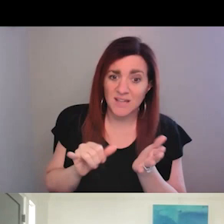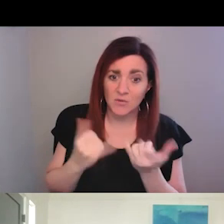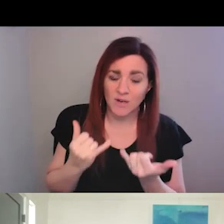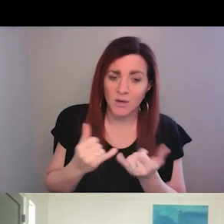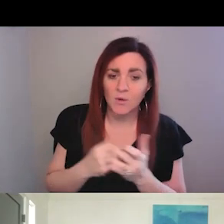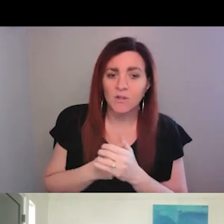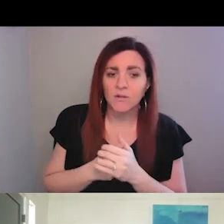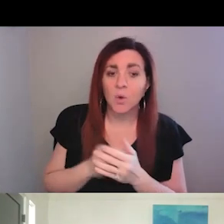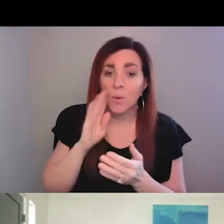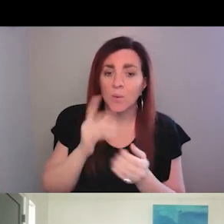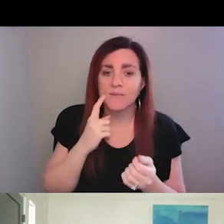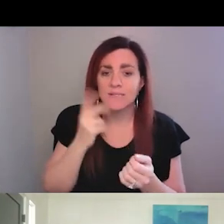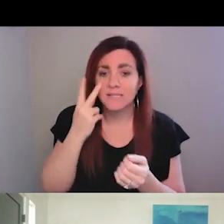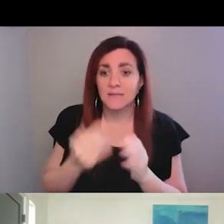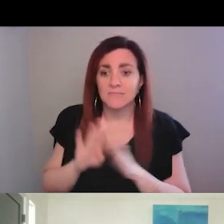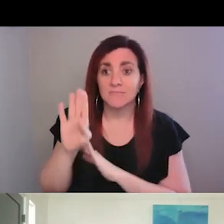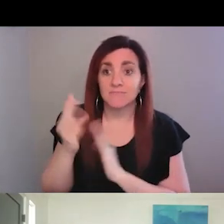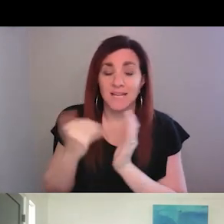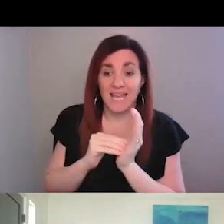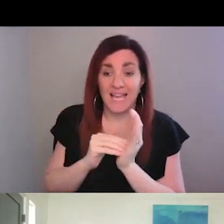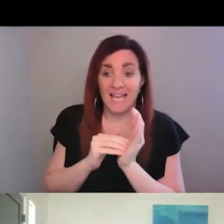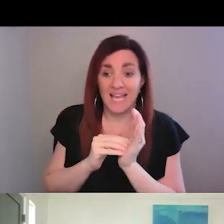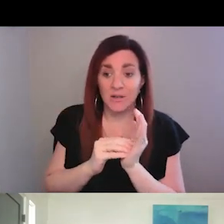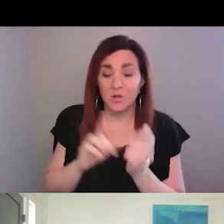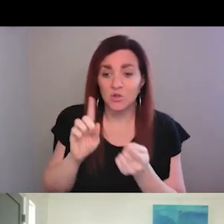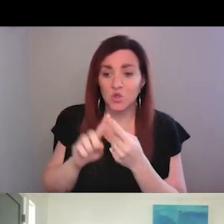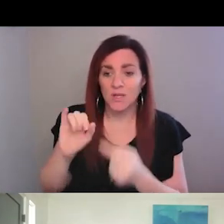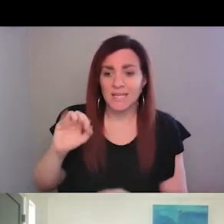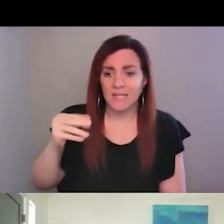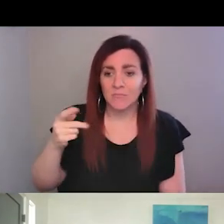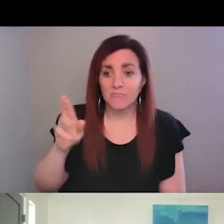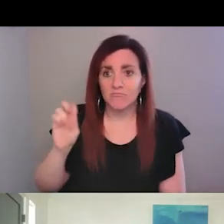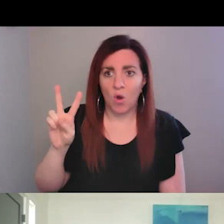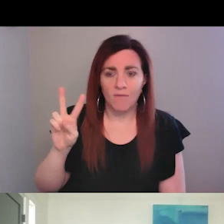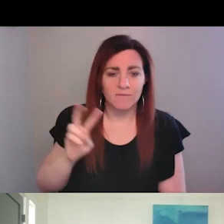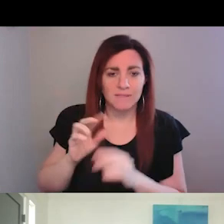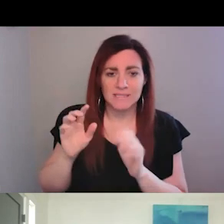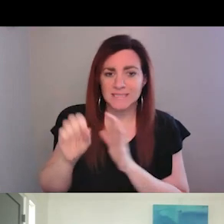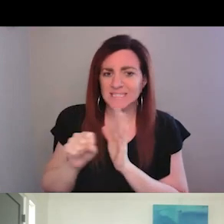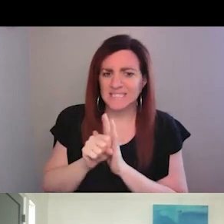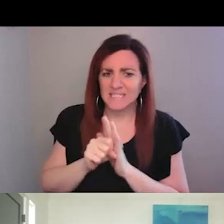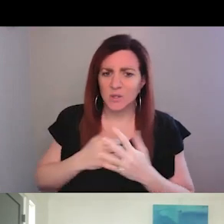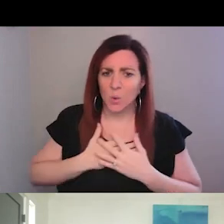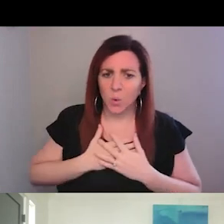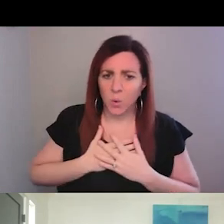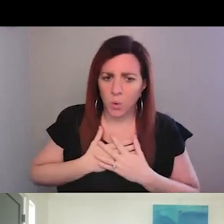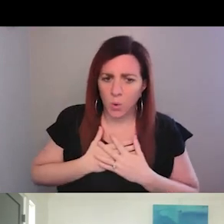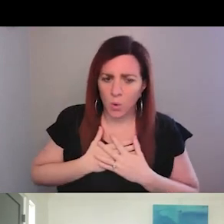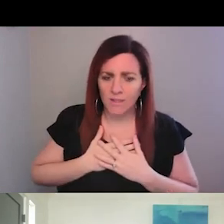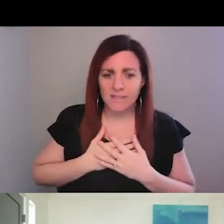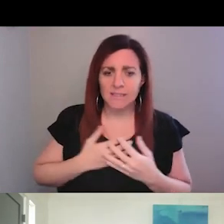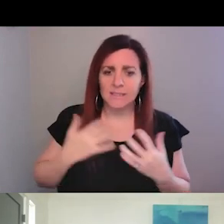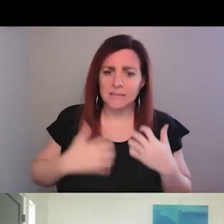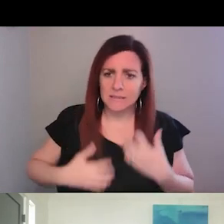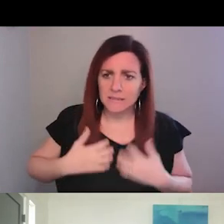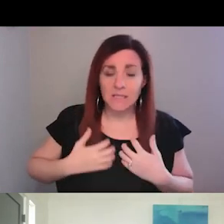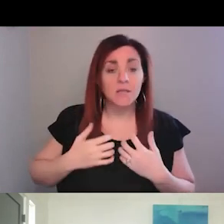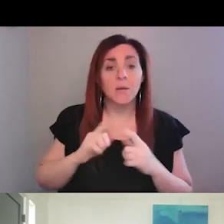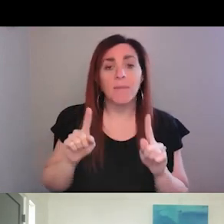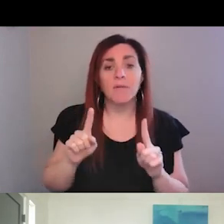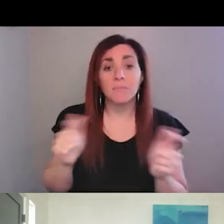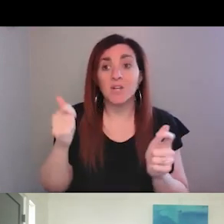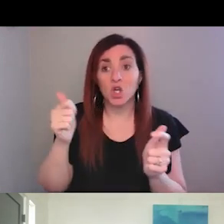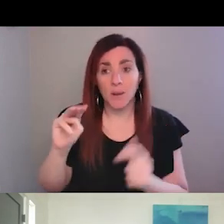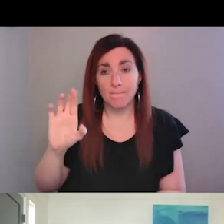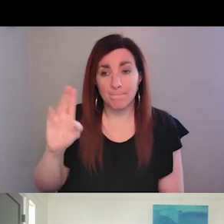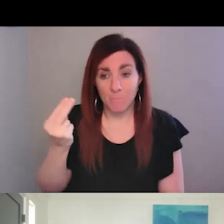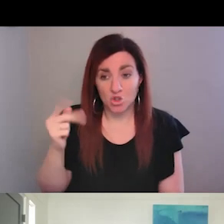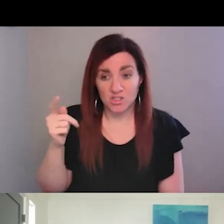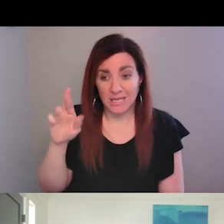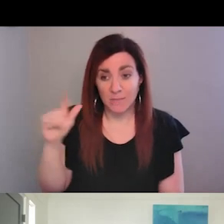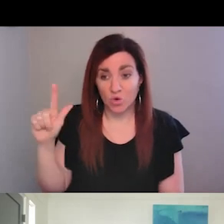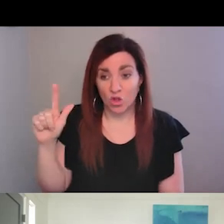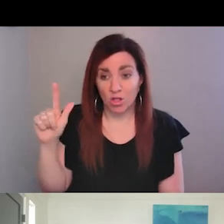SPIKE. AGAIN, VERY DISTRESSING. ANOTHER ONE IS MARCH APRIL WHEN THE ASSESSMENT SCORES ARE